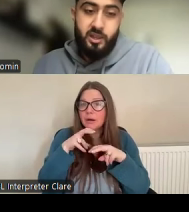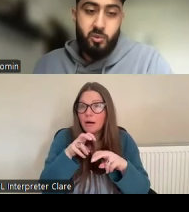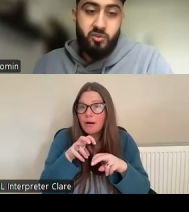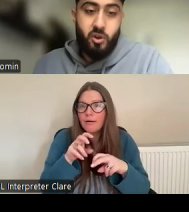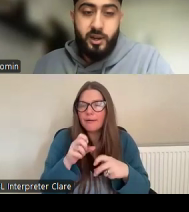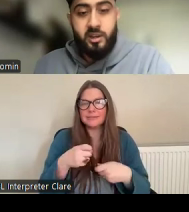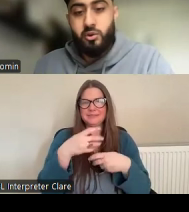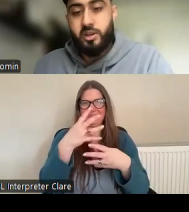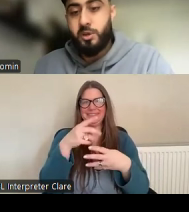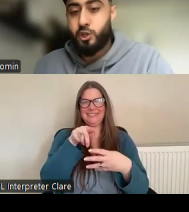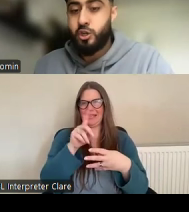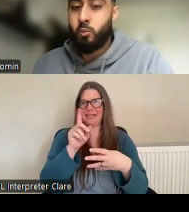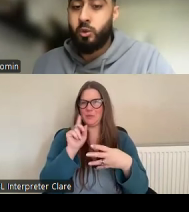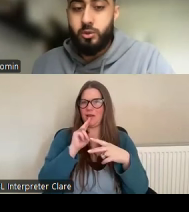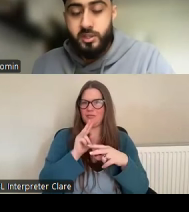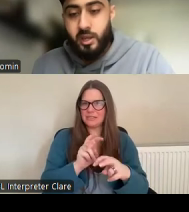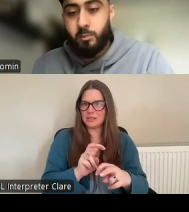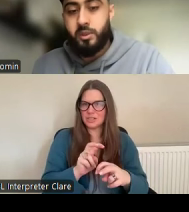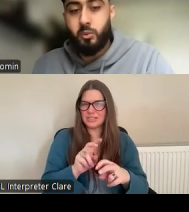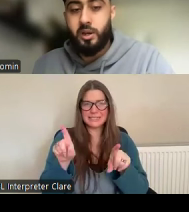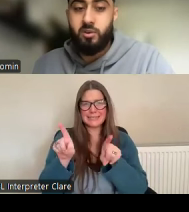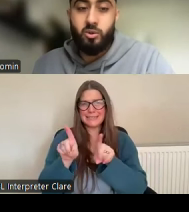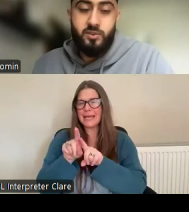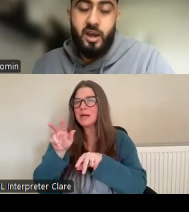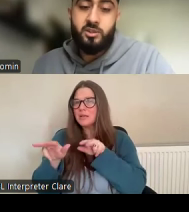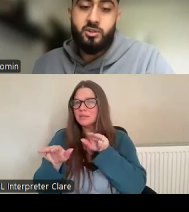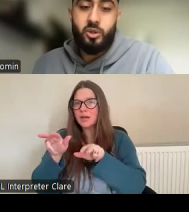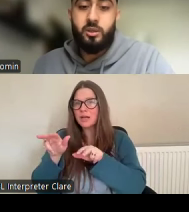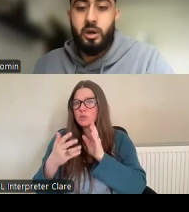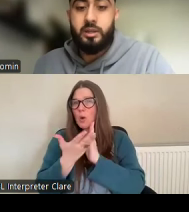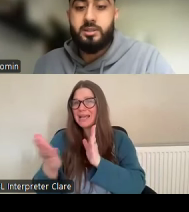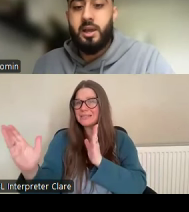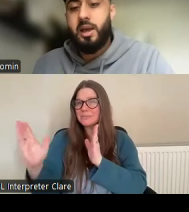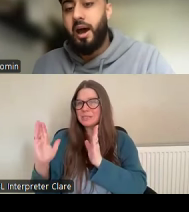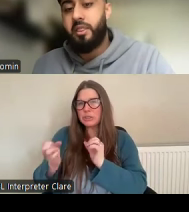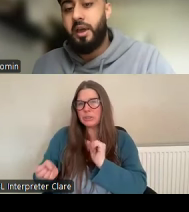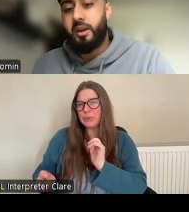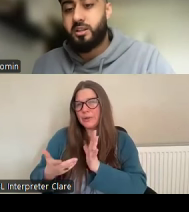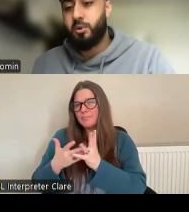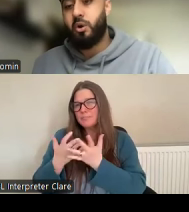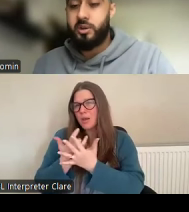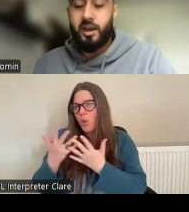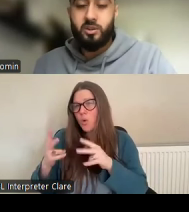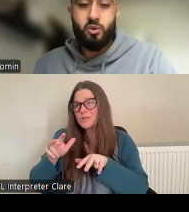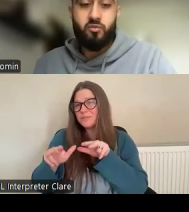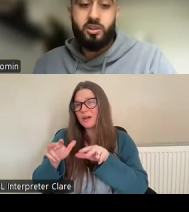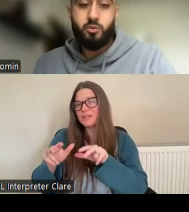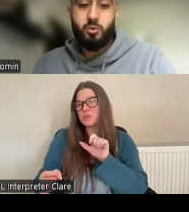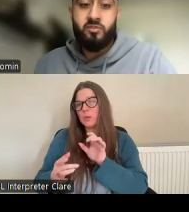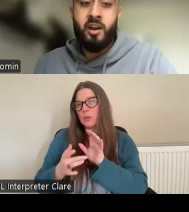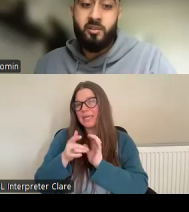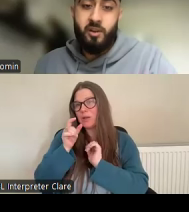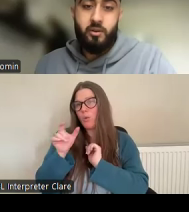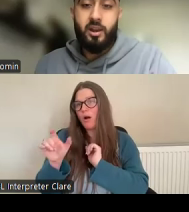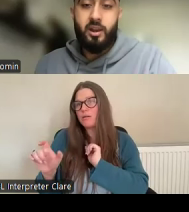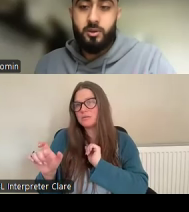Then we've got dinosaur exhibition and we'll do the same thing. We'll have loads of dinosaur keywords, and then explore our dinosaur fossils, which is very relevant.